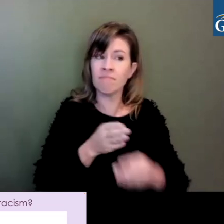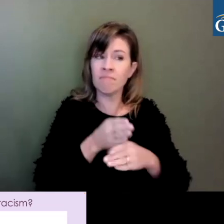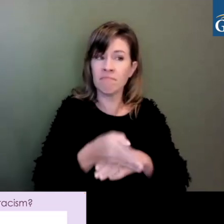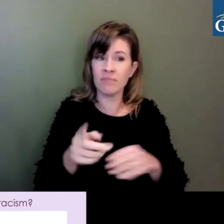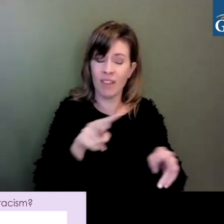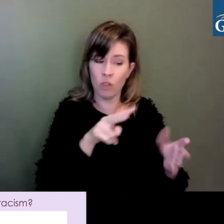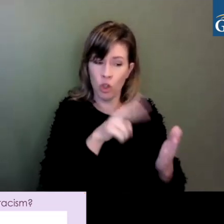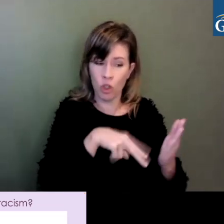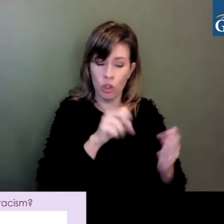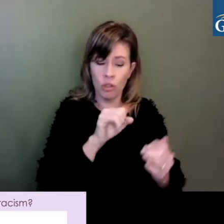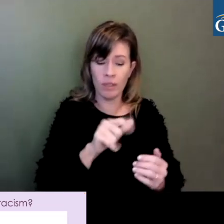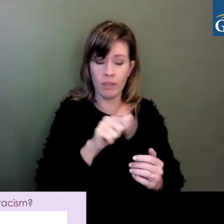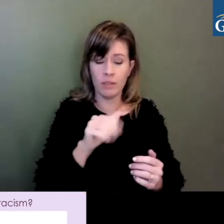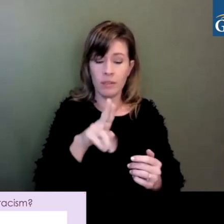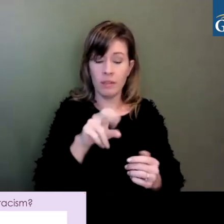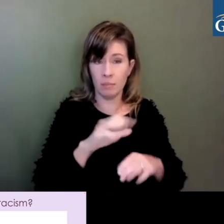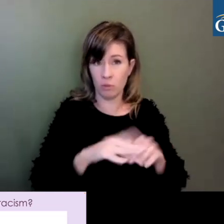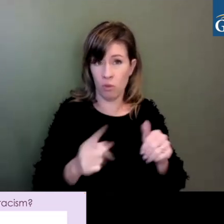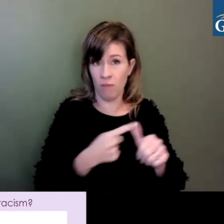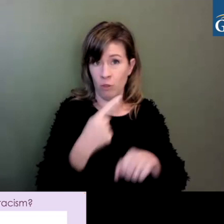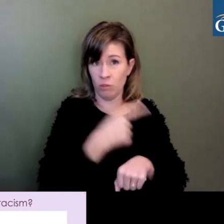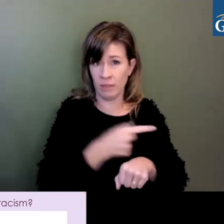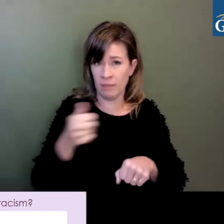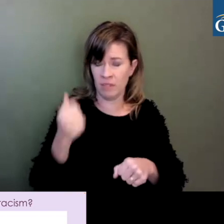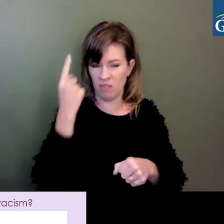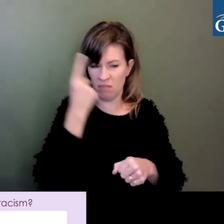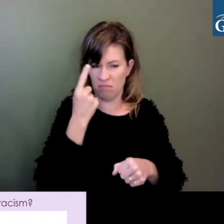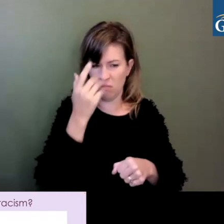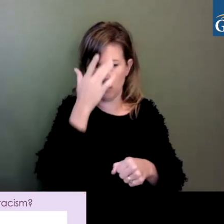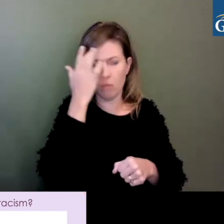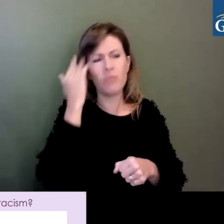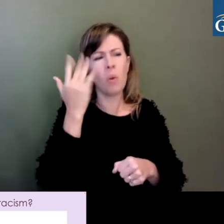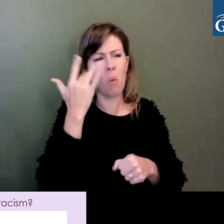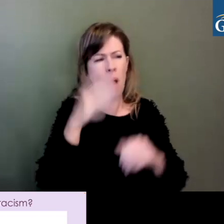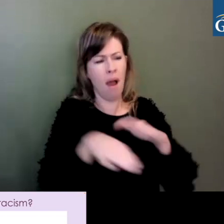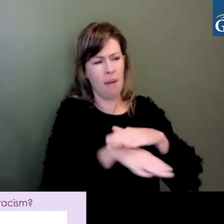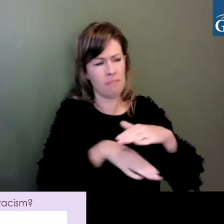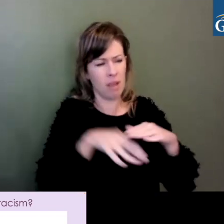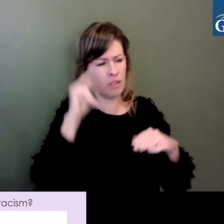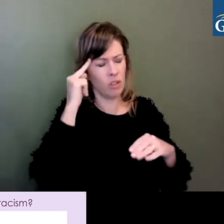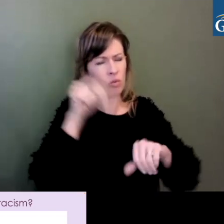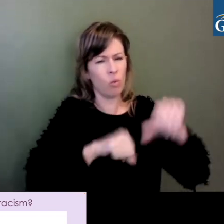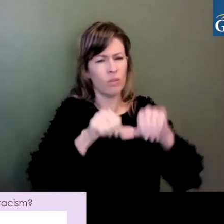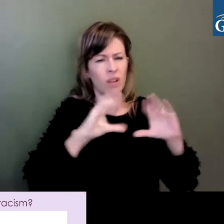syllabus on the first day, they wondered why would a basic neuroscience class need to know anything